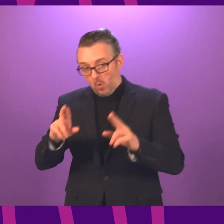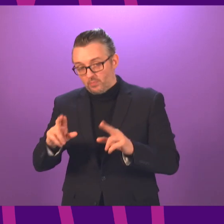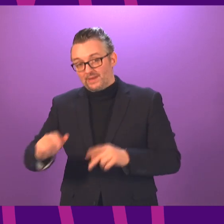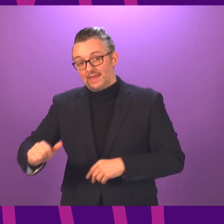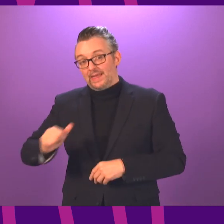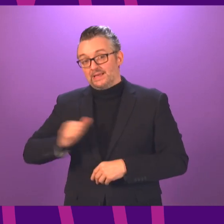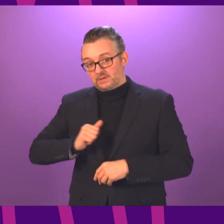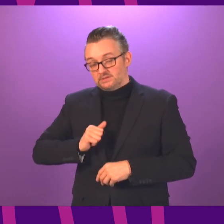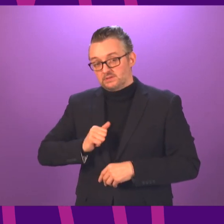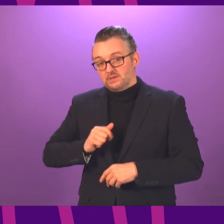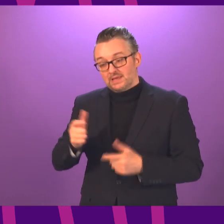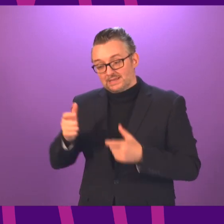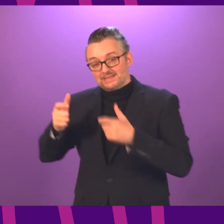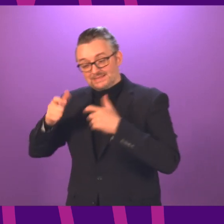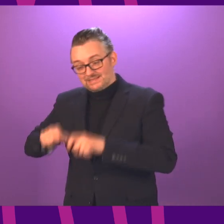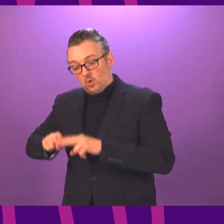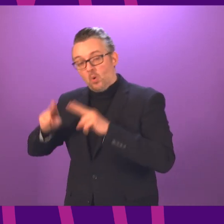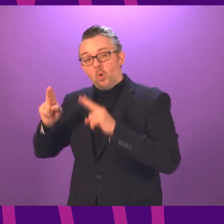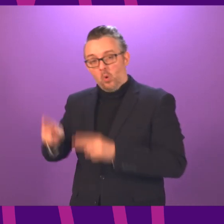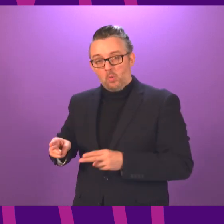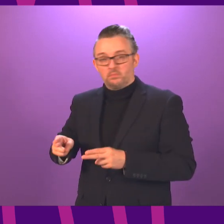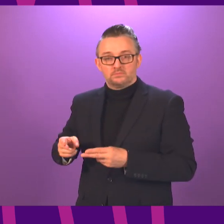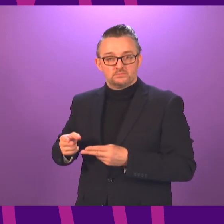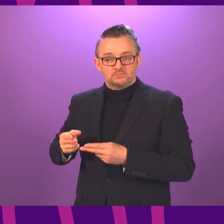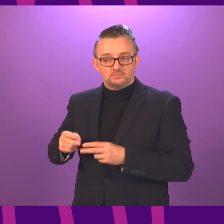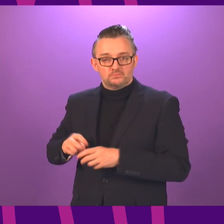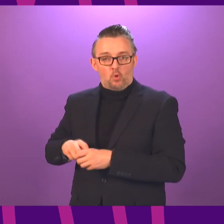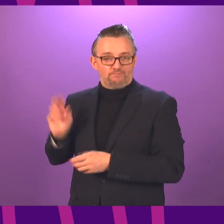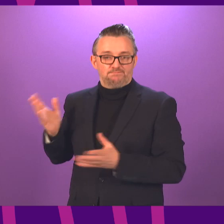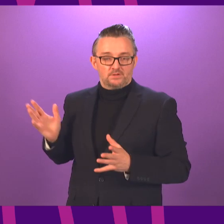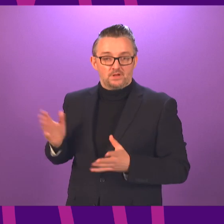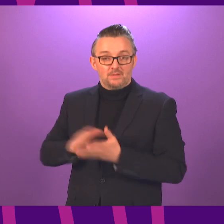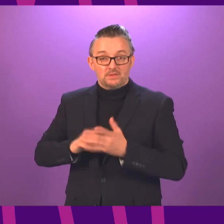this stage that the stay at home restriction will be lifted. We would aim for any final